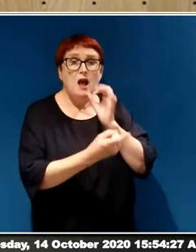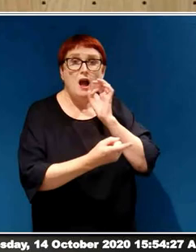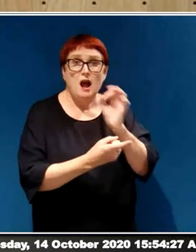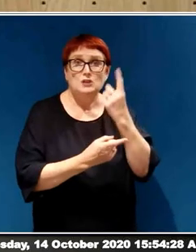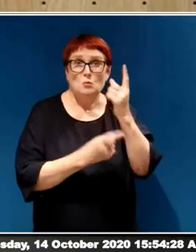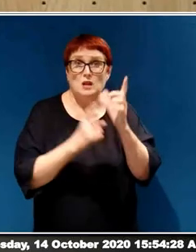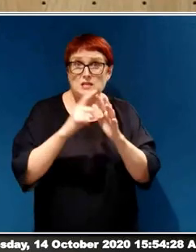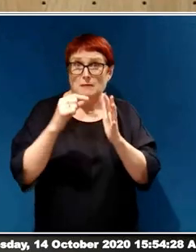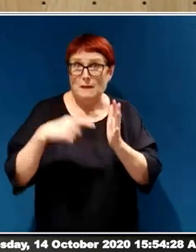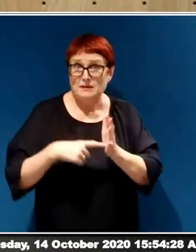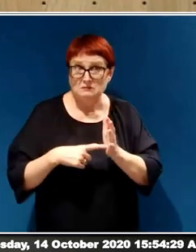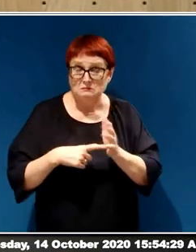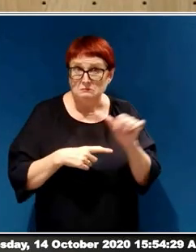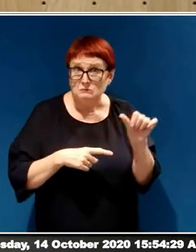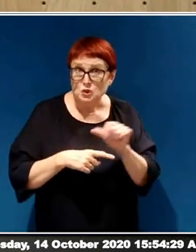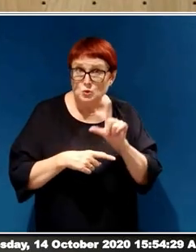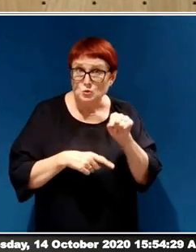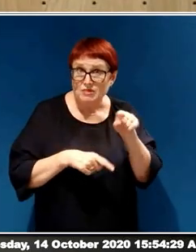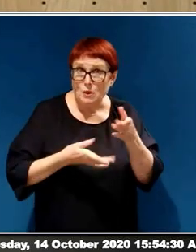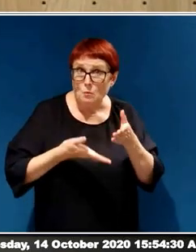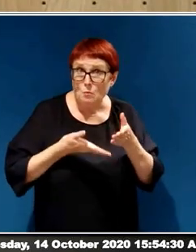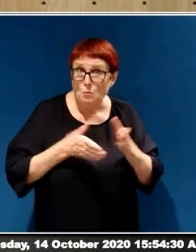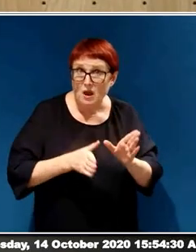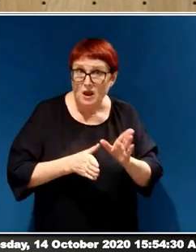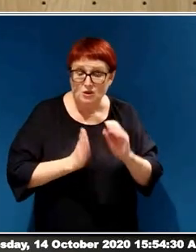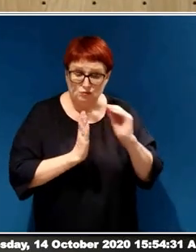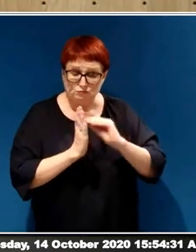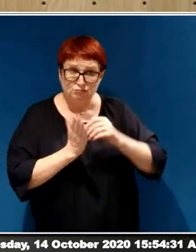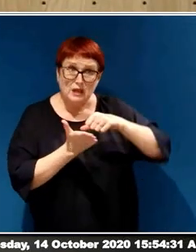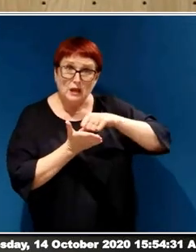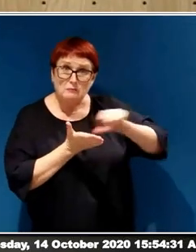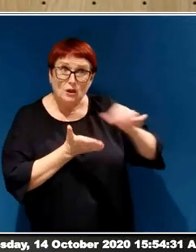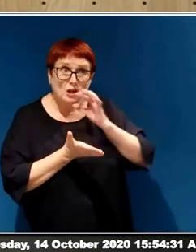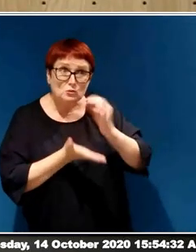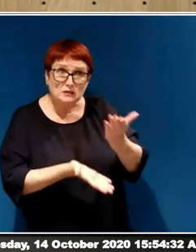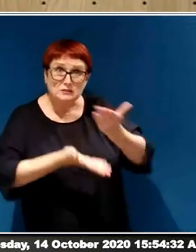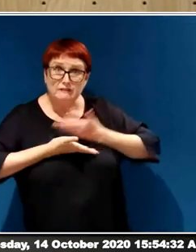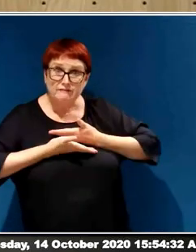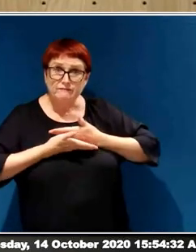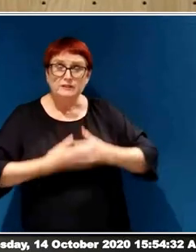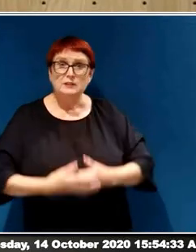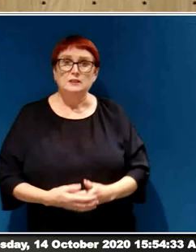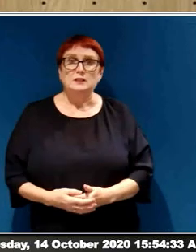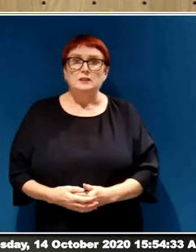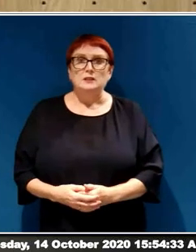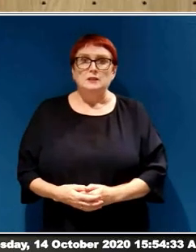in order to get these data?” That's not something that as a researcher I would do lightly